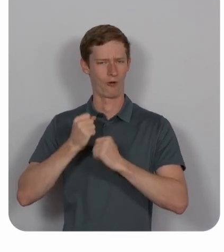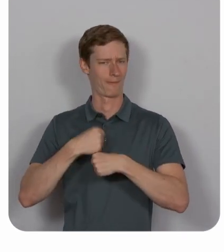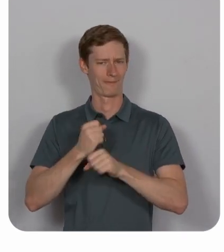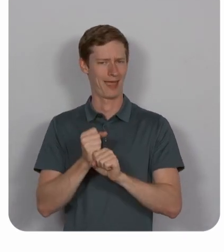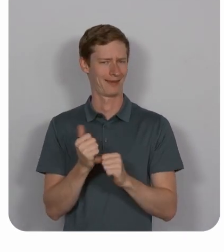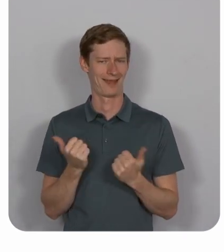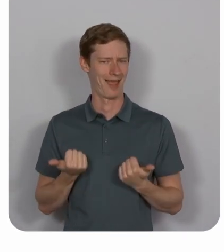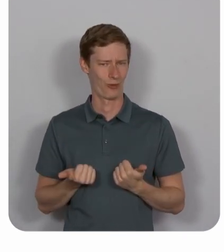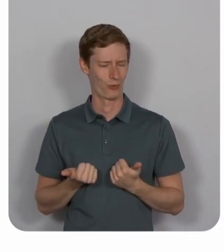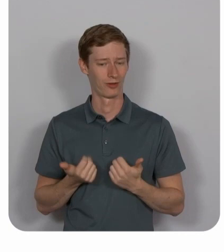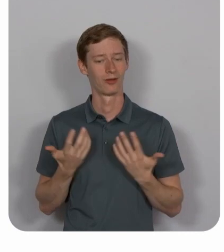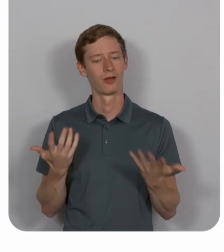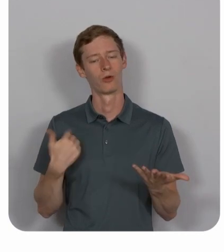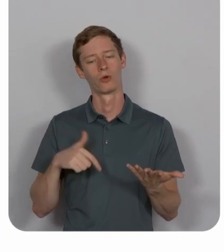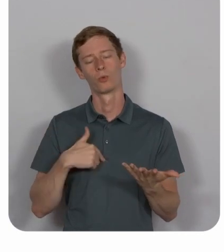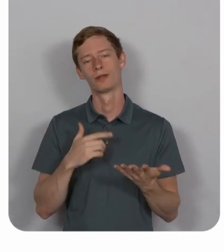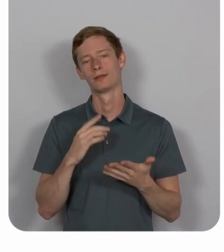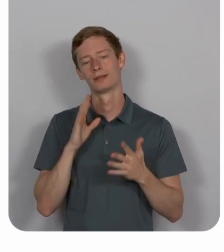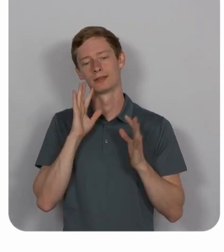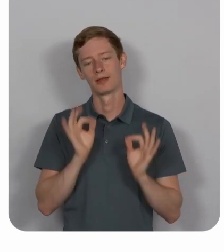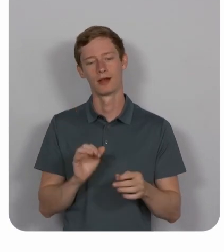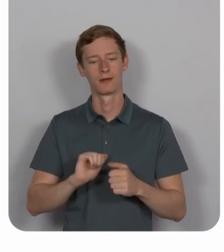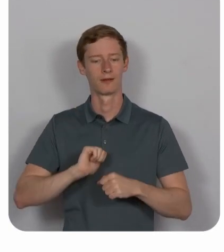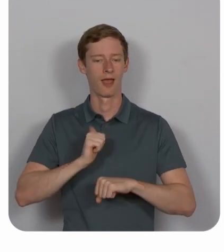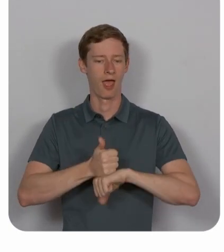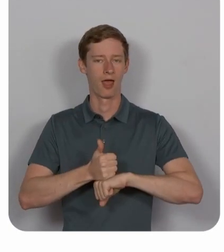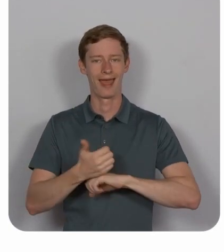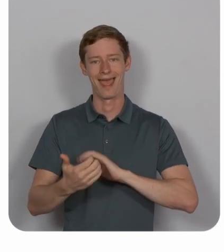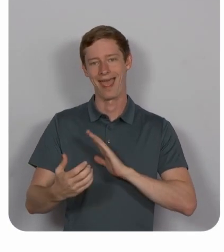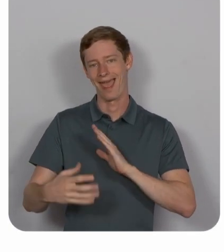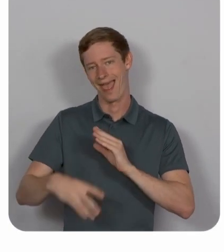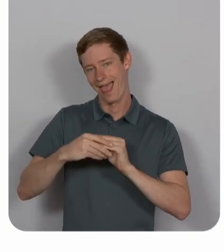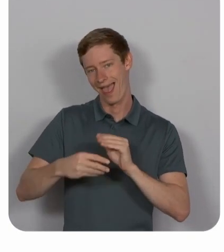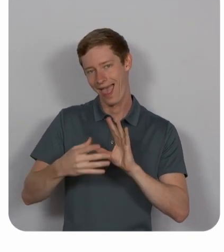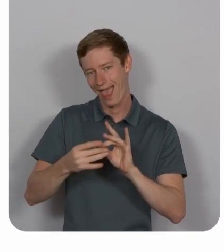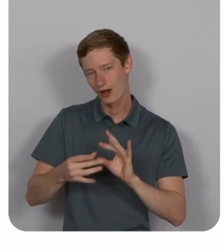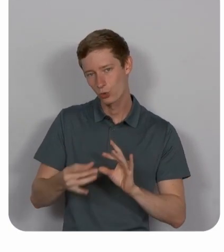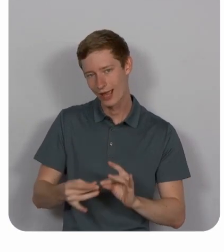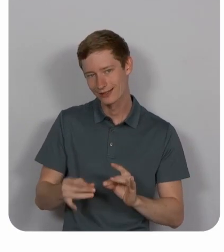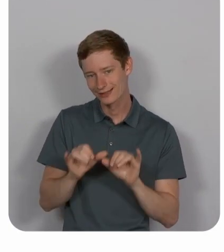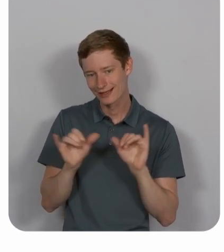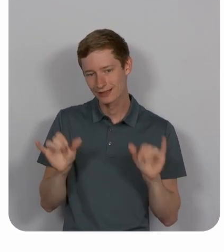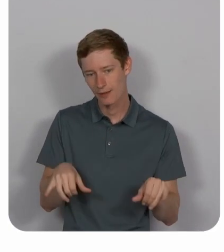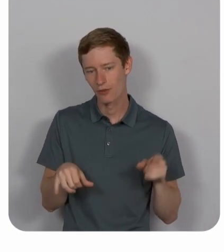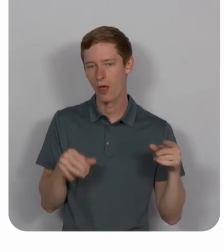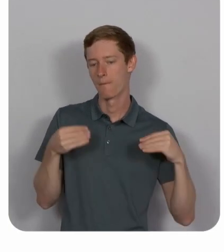the first place. So for that, we built a lightweight annotation system into our back office that the merchants use